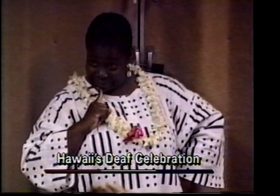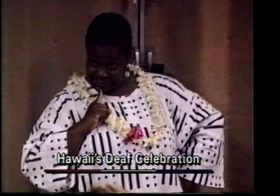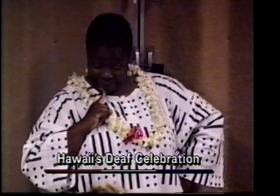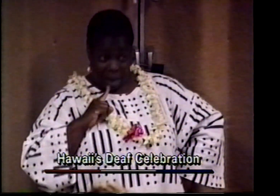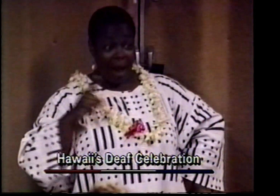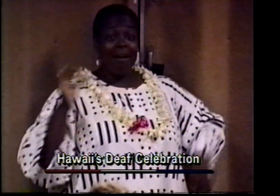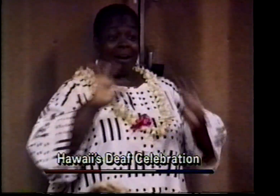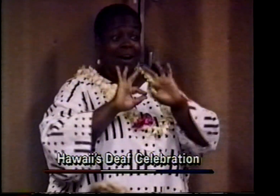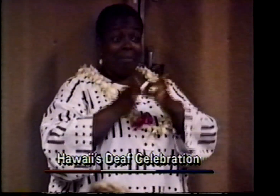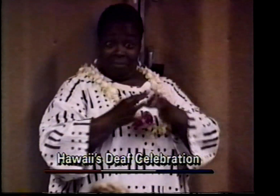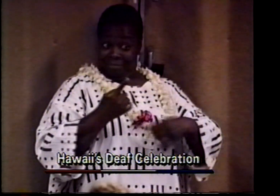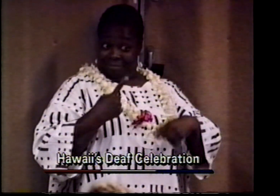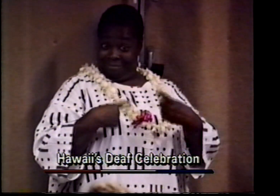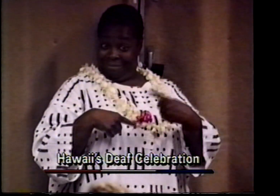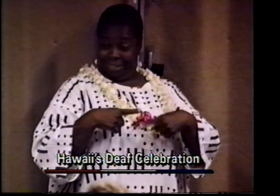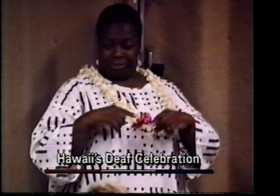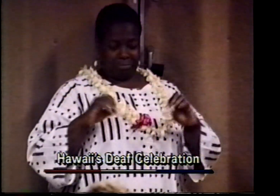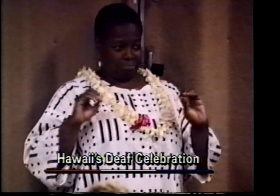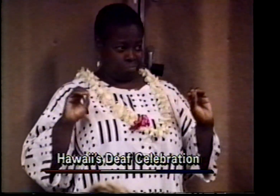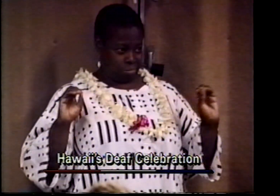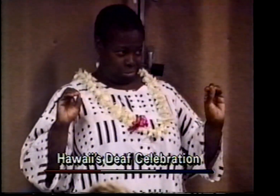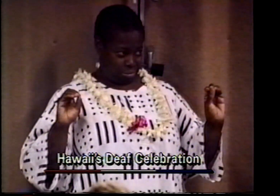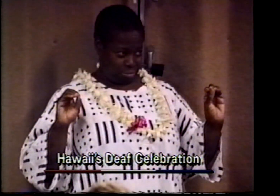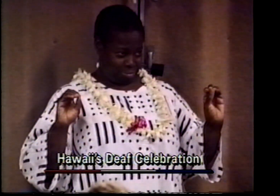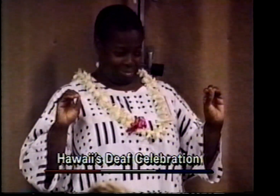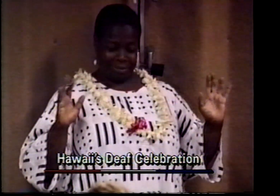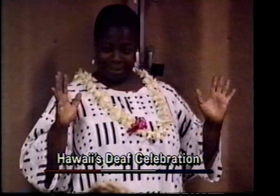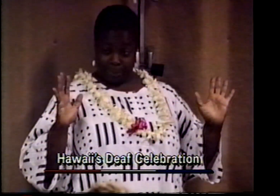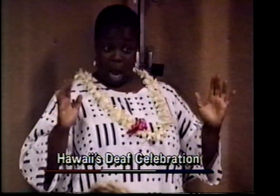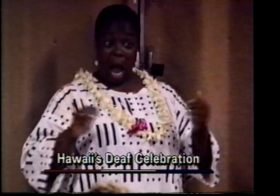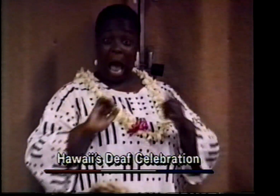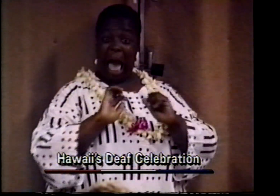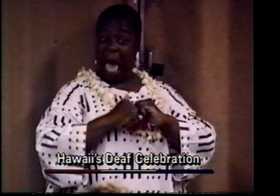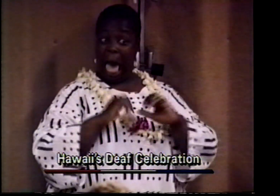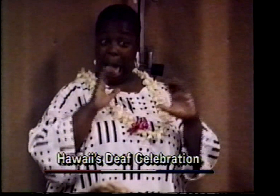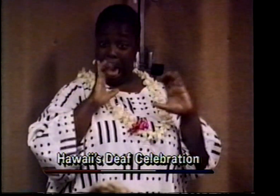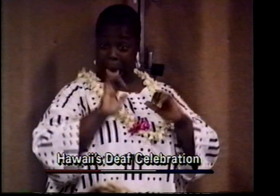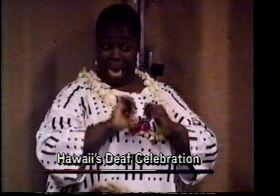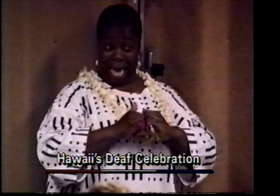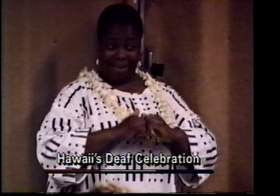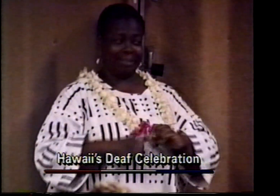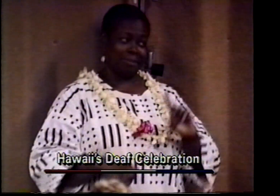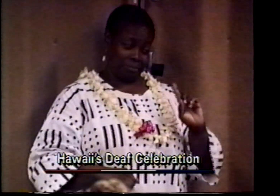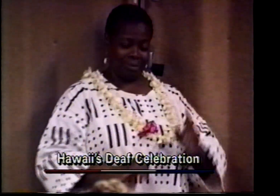And I am the only one who is deaf. My family cannot sign at all.